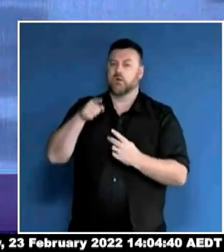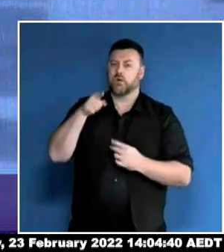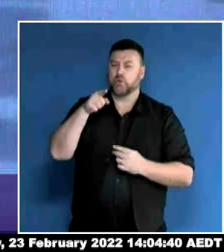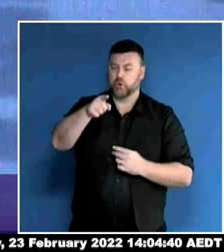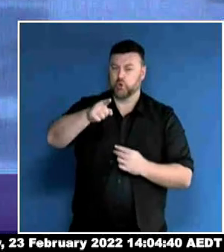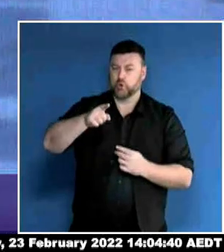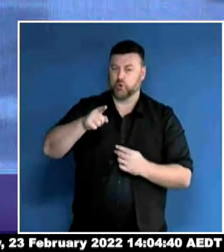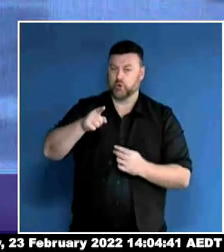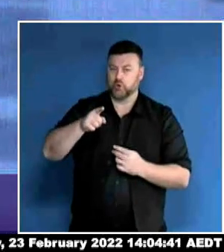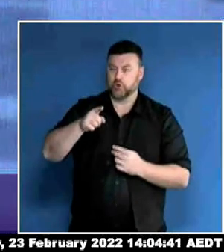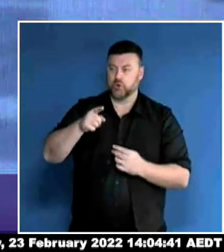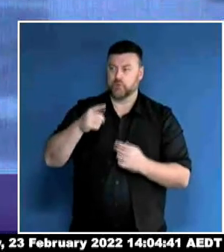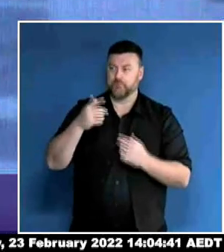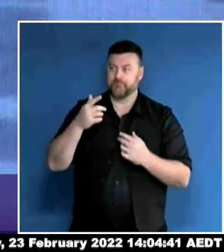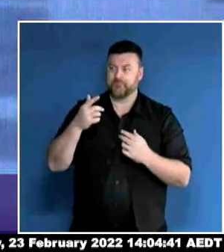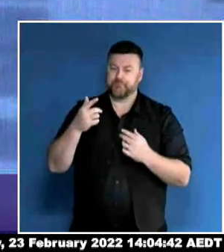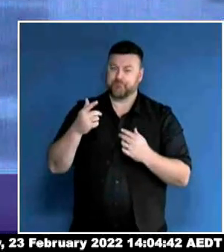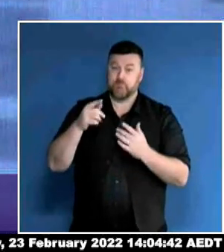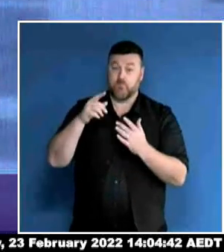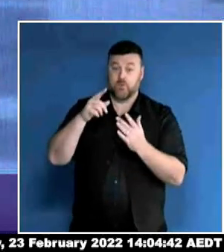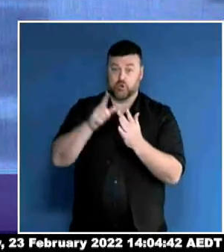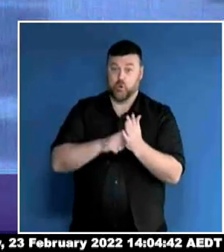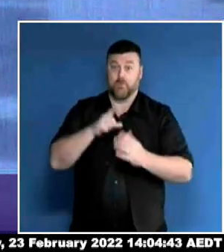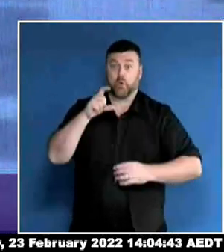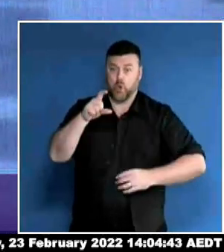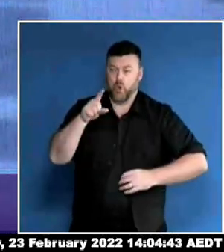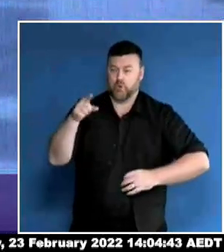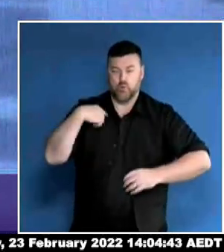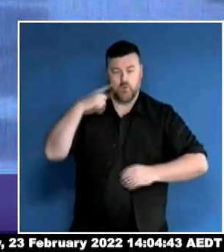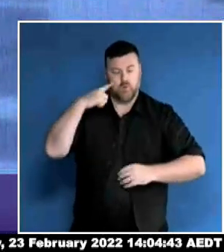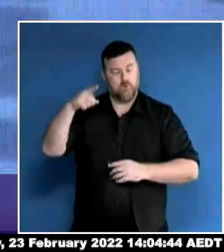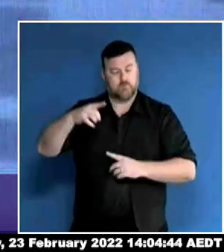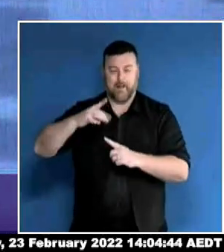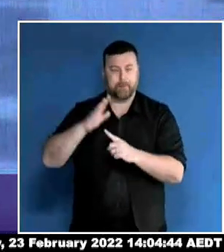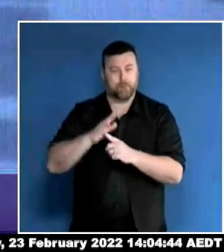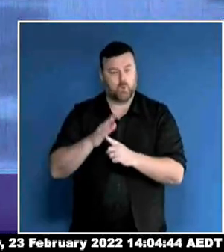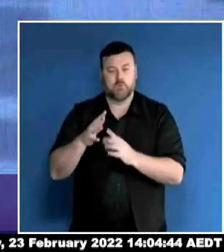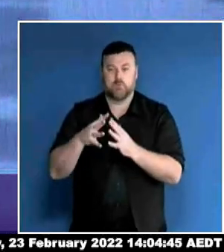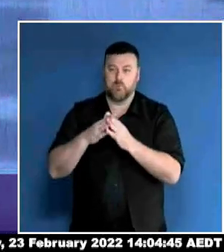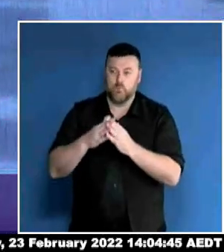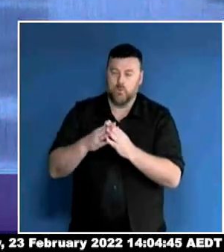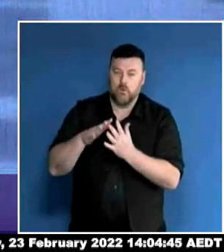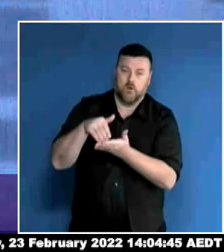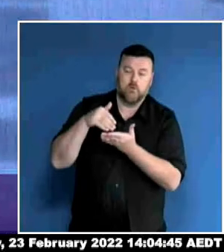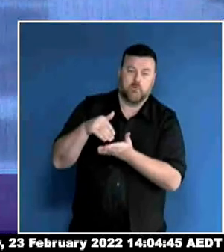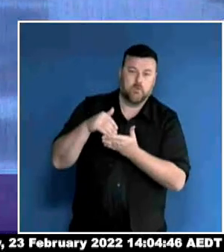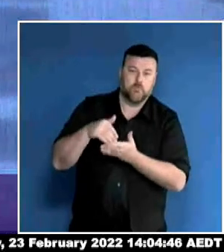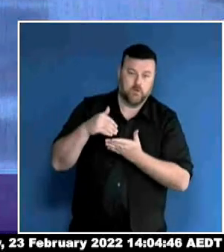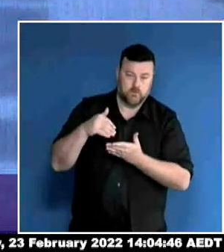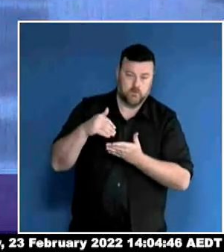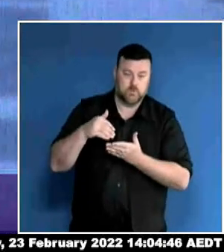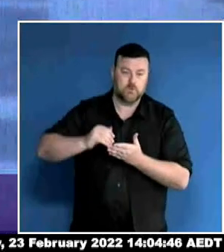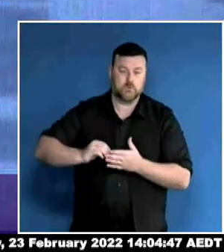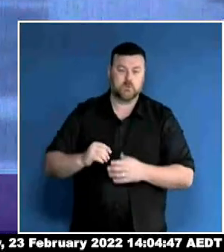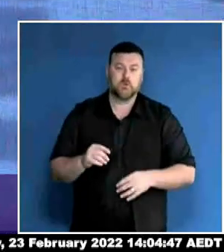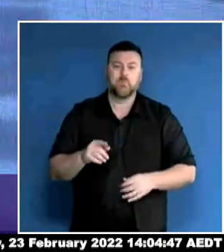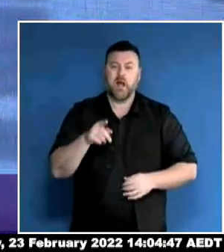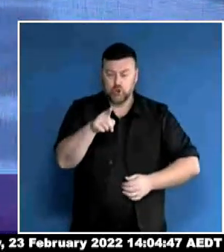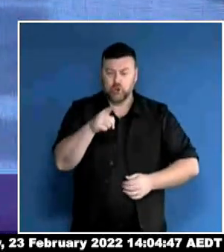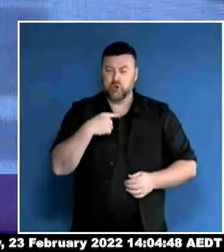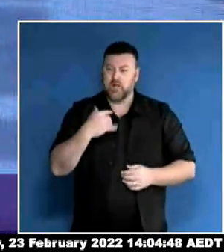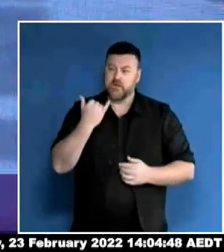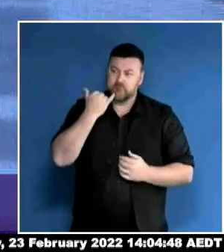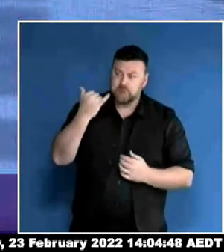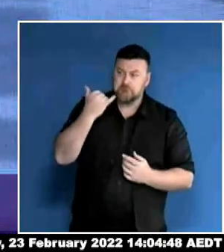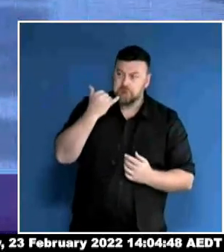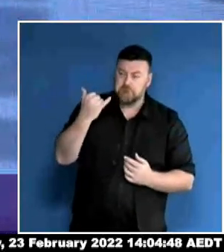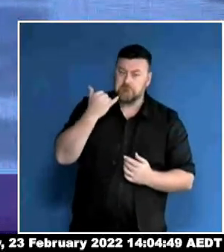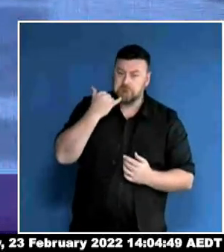important and you had a telephone - a few telephone appointments with your job coach in